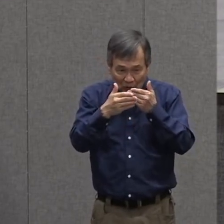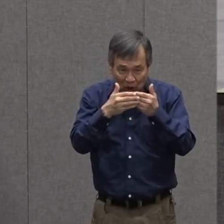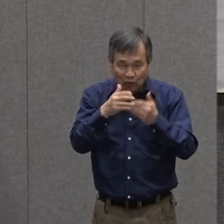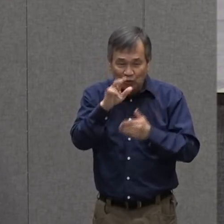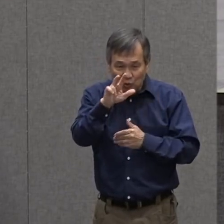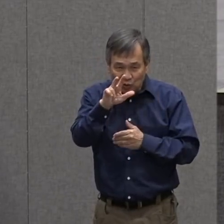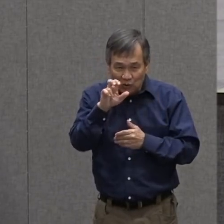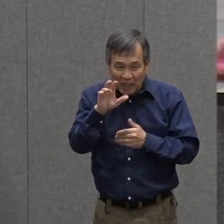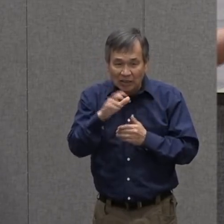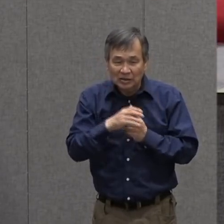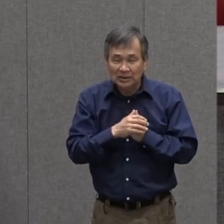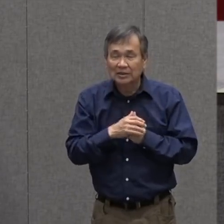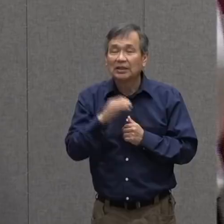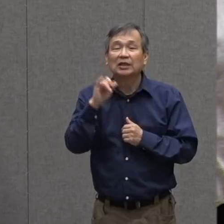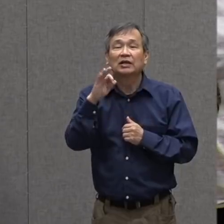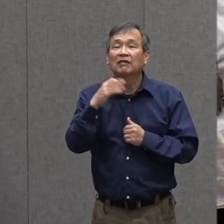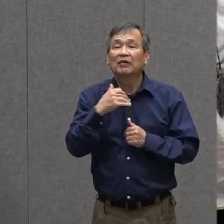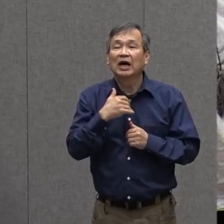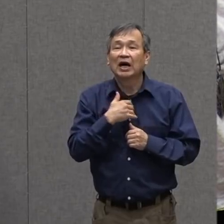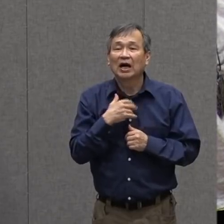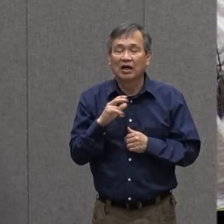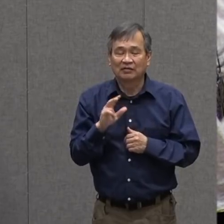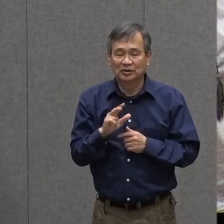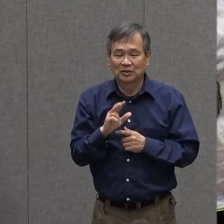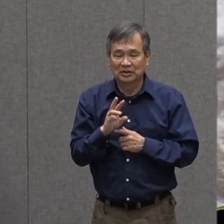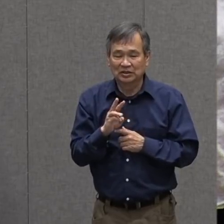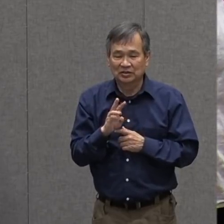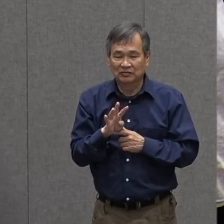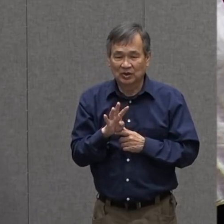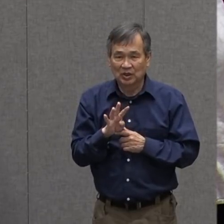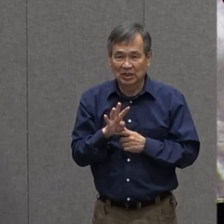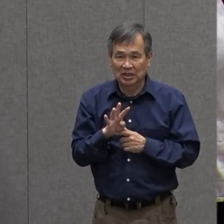Well, if I had 364 and I need it to go back to 300,